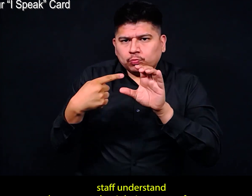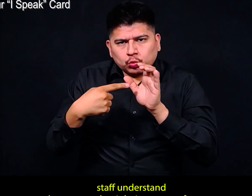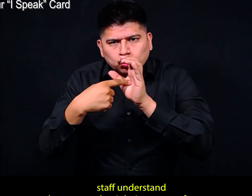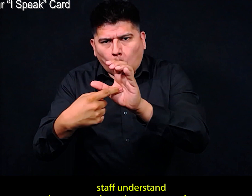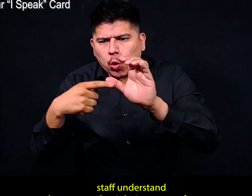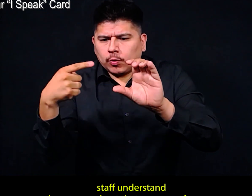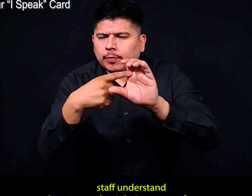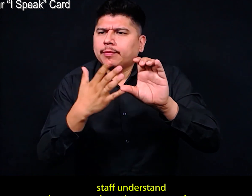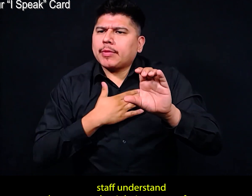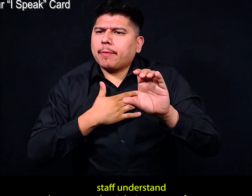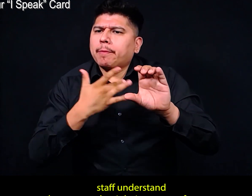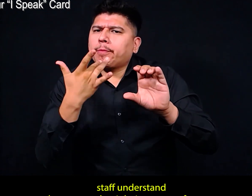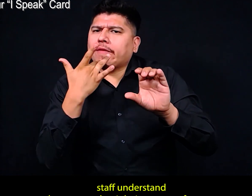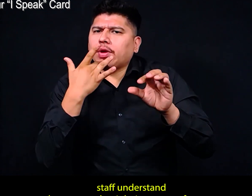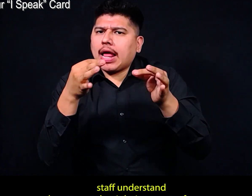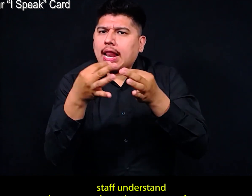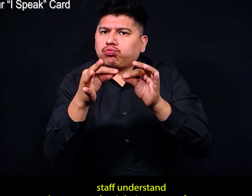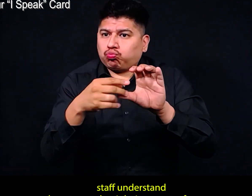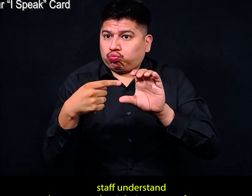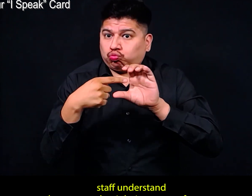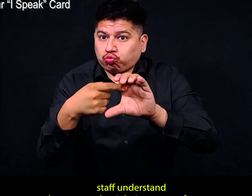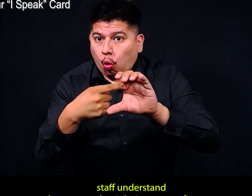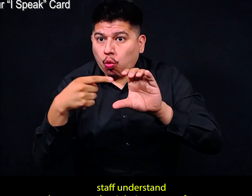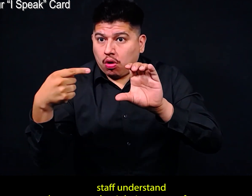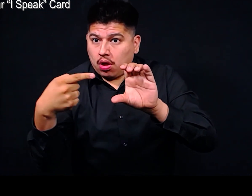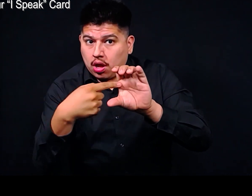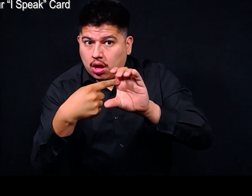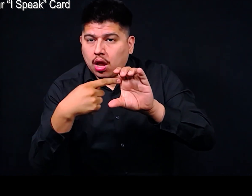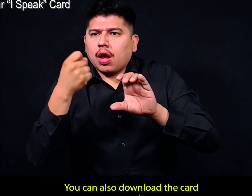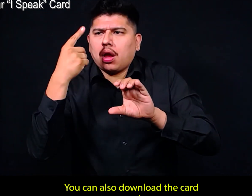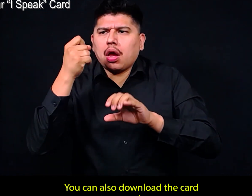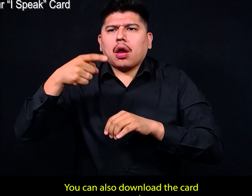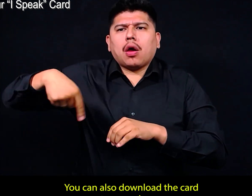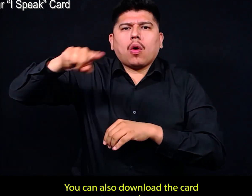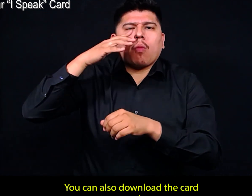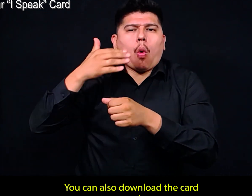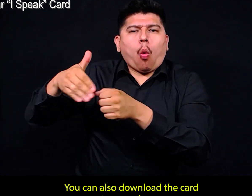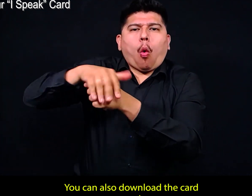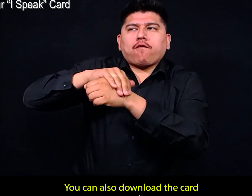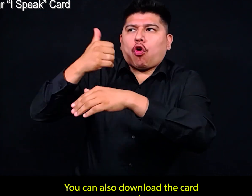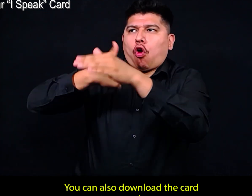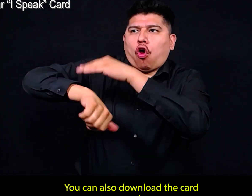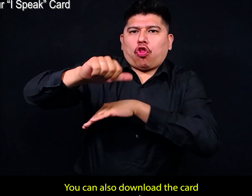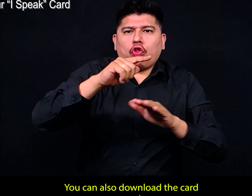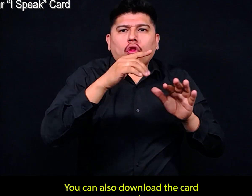staff understand how to get the right interpreter for you. You can also download the card to your phone.